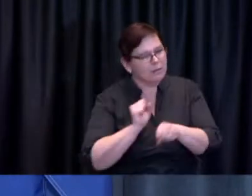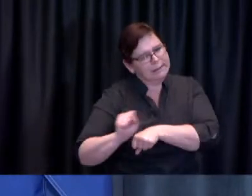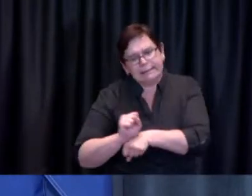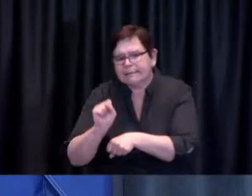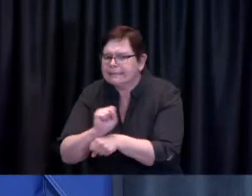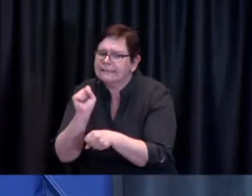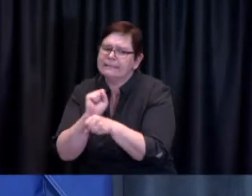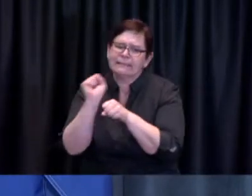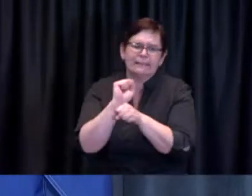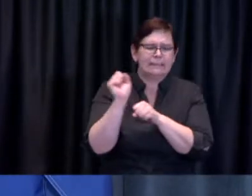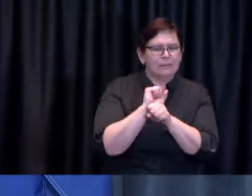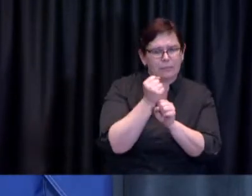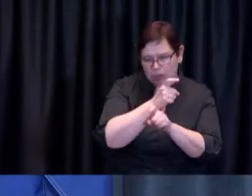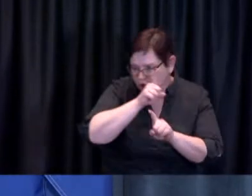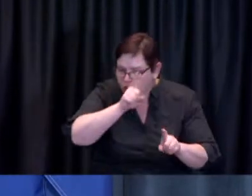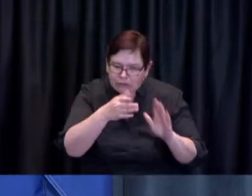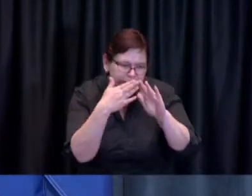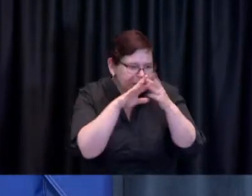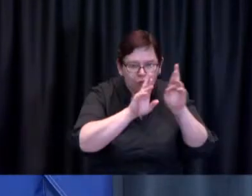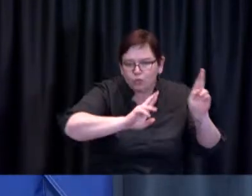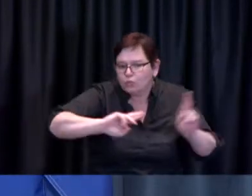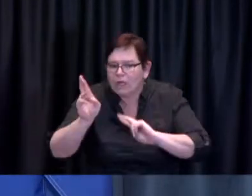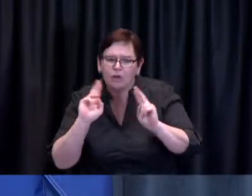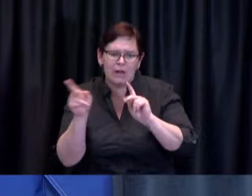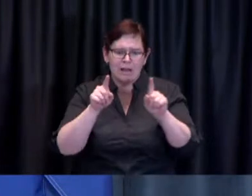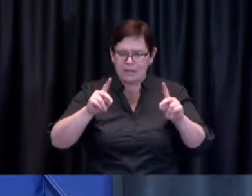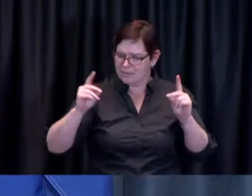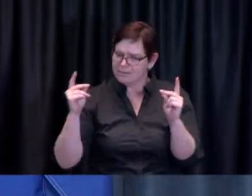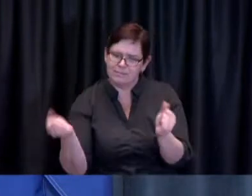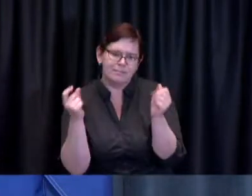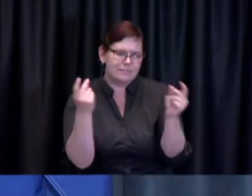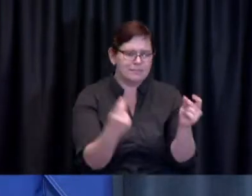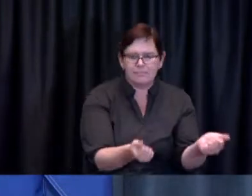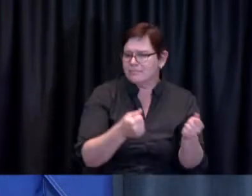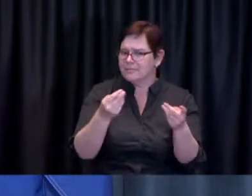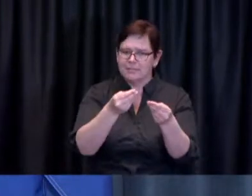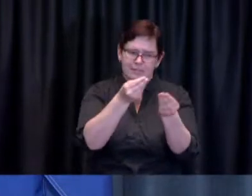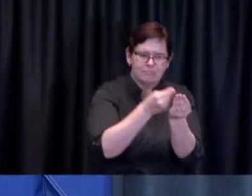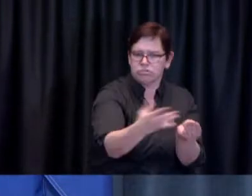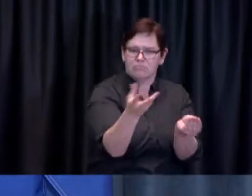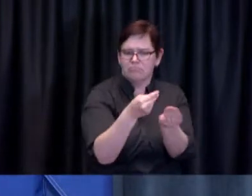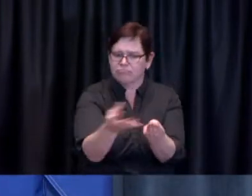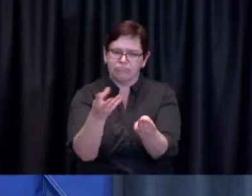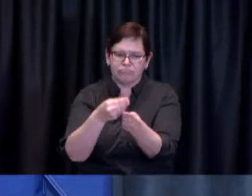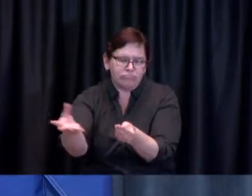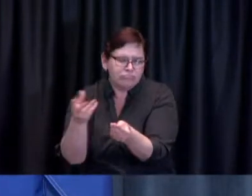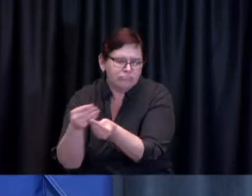to respond in a in a very nimble uh very prompt manner to make sure that we can take advan we are